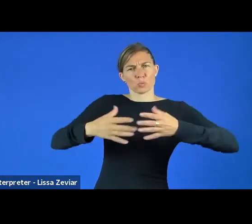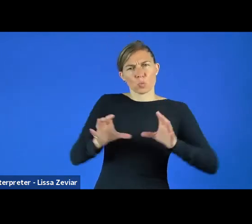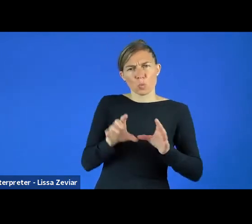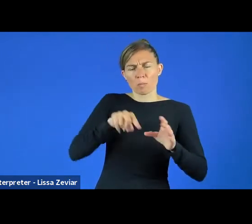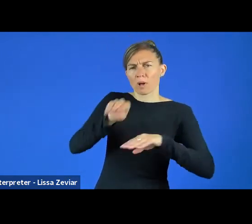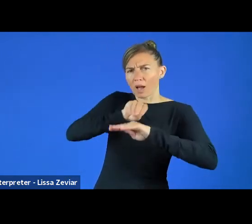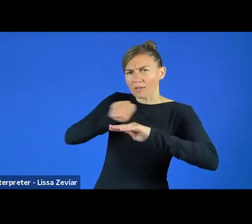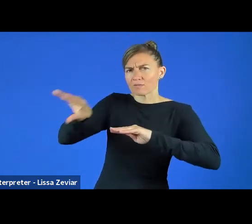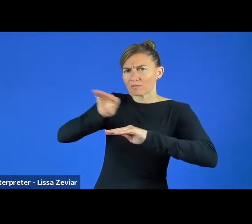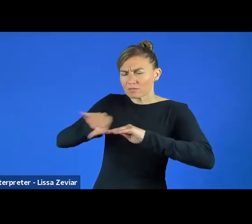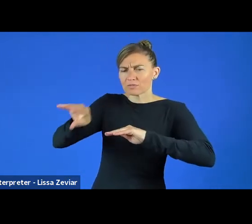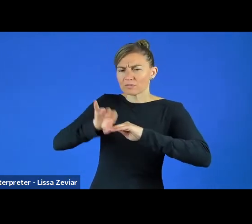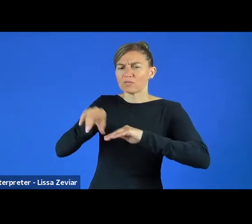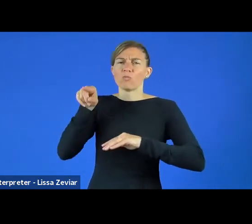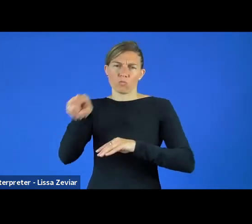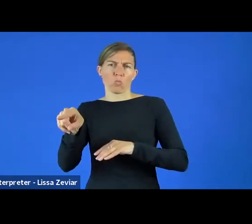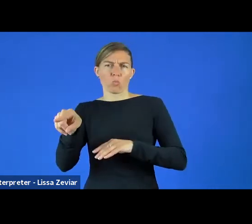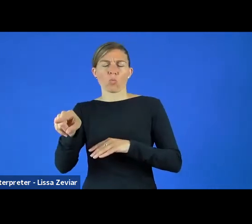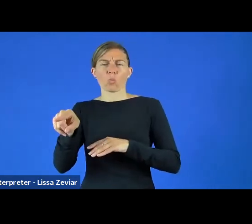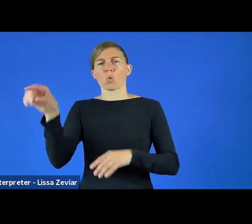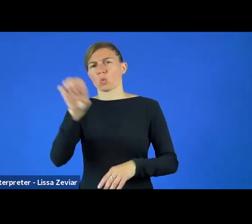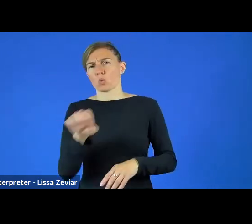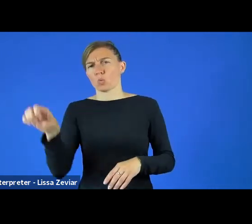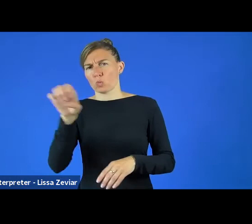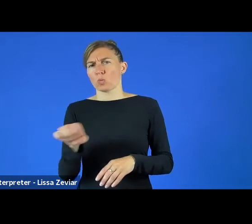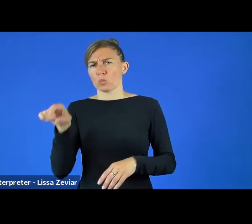for the standardisation organisations in Europe.